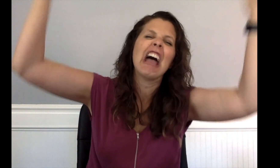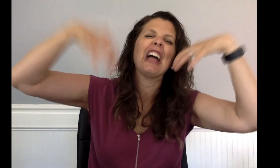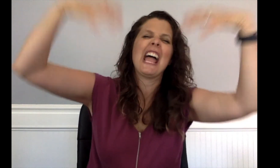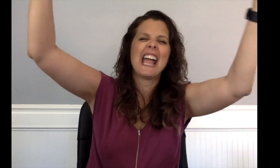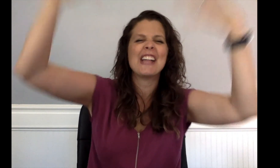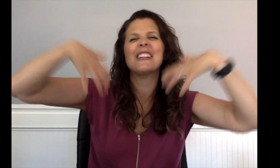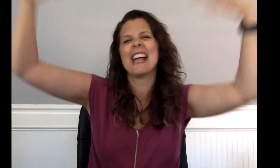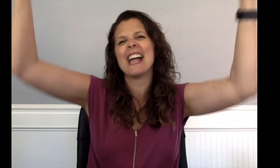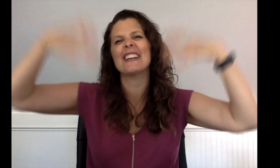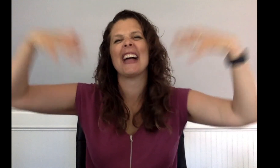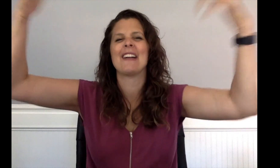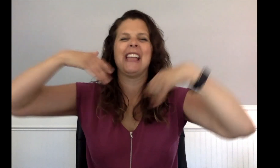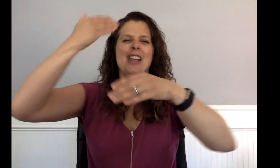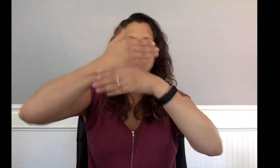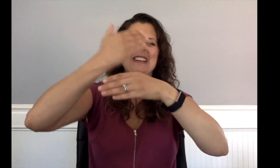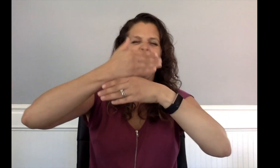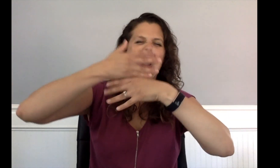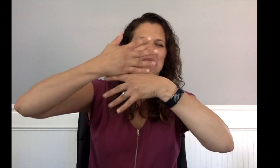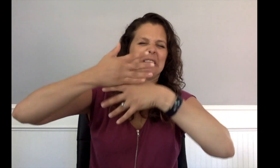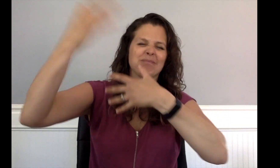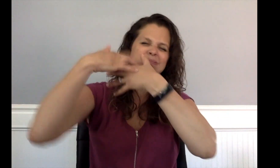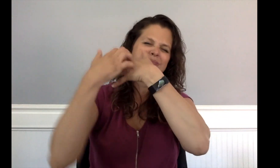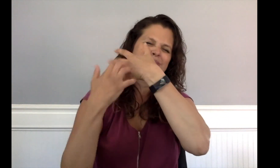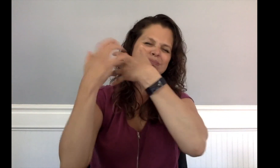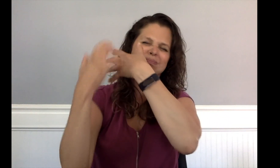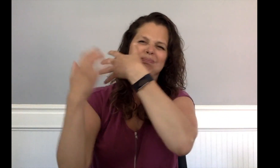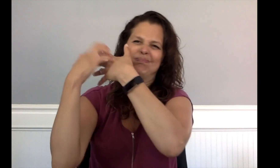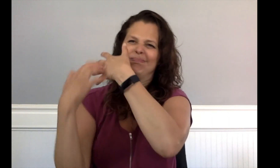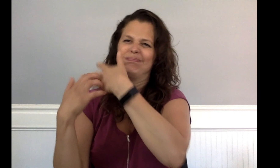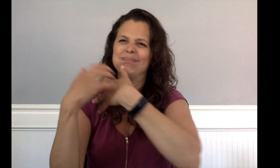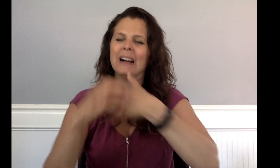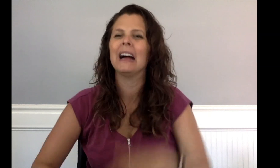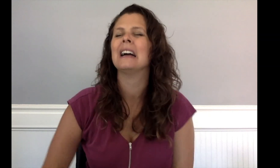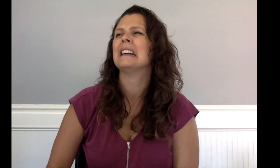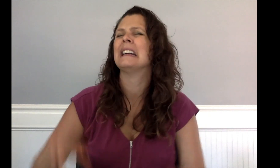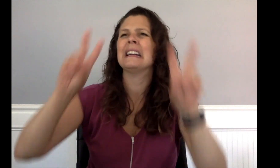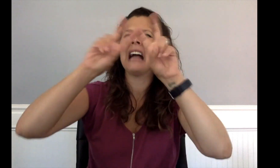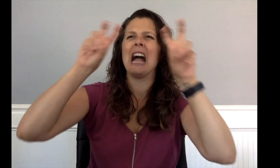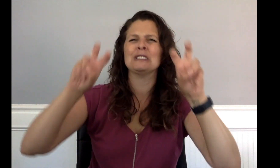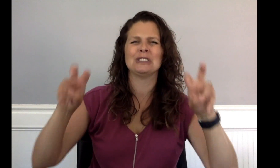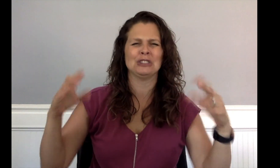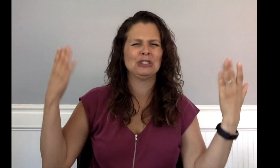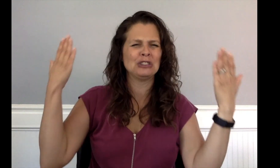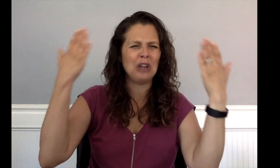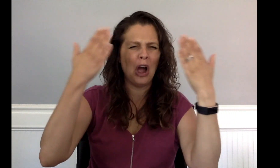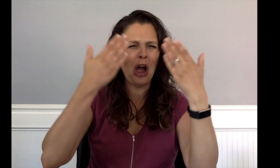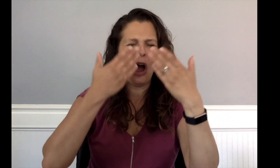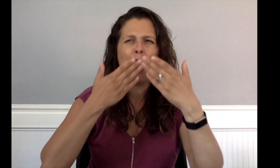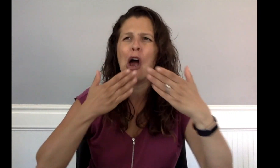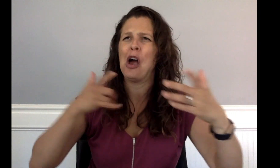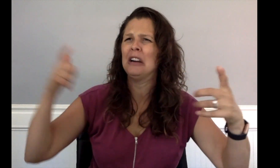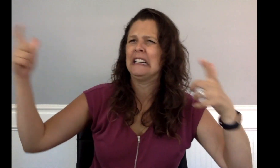Rain lashed at the windowpanes. The castle felt dark